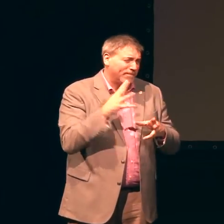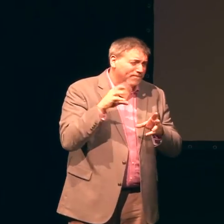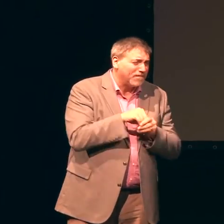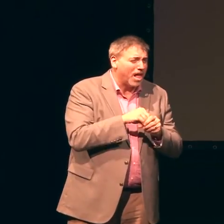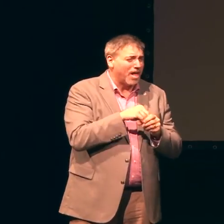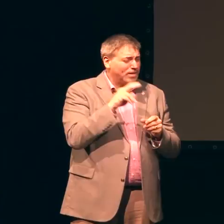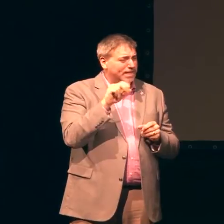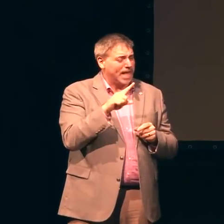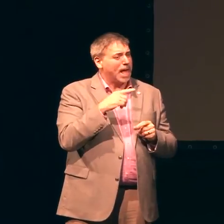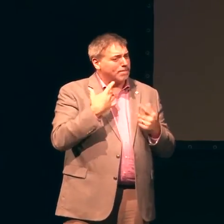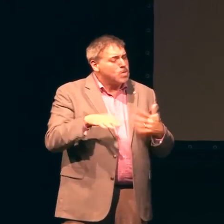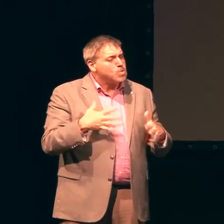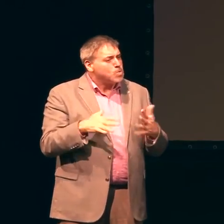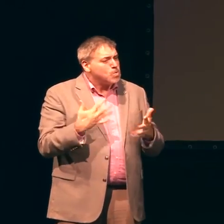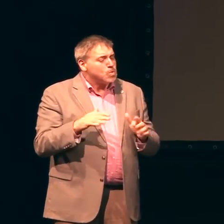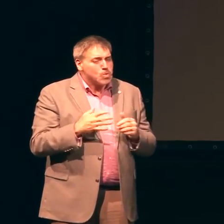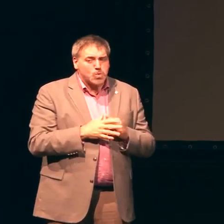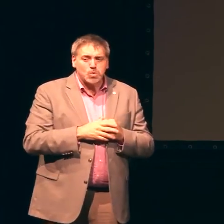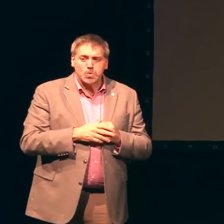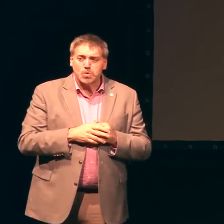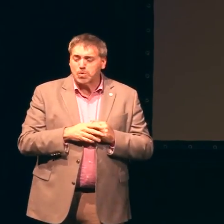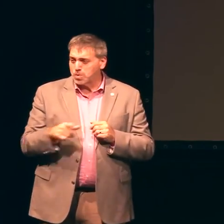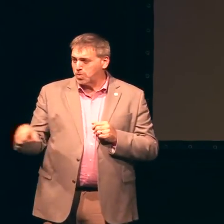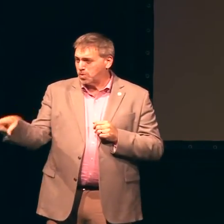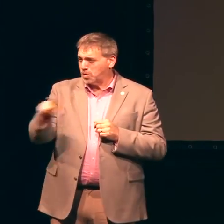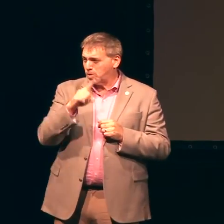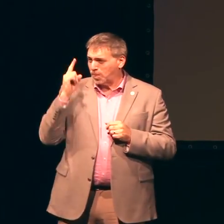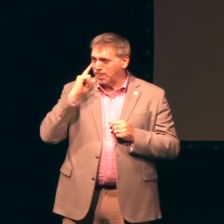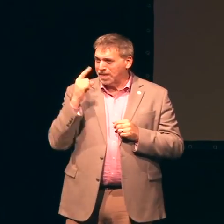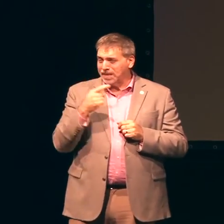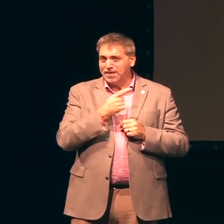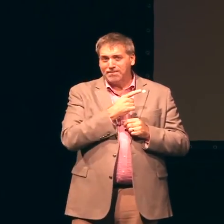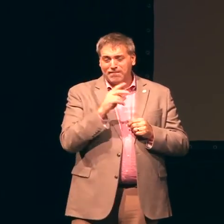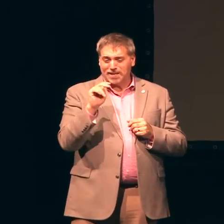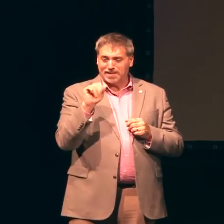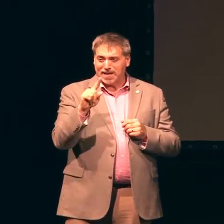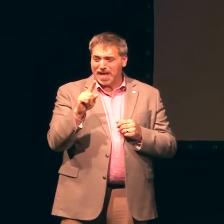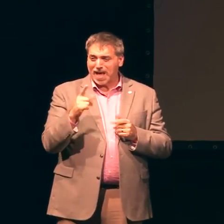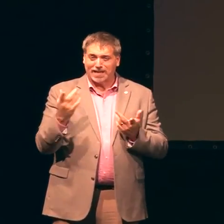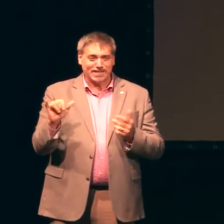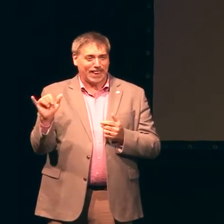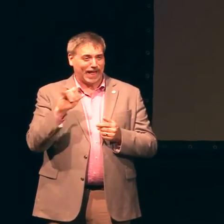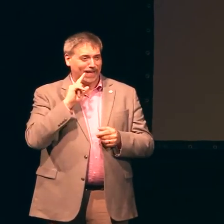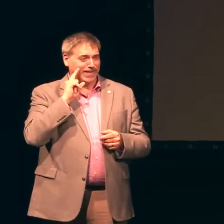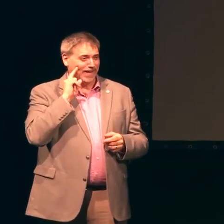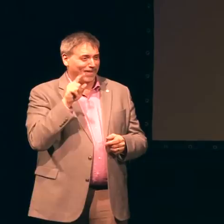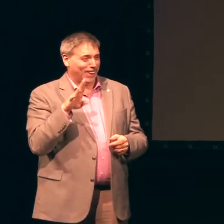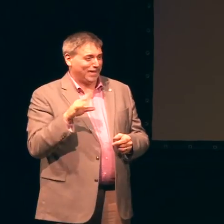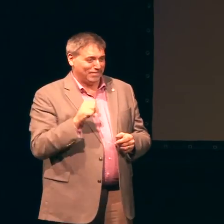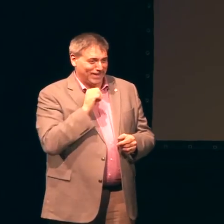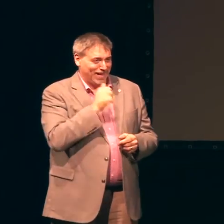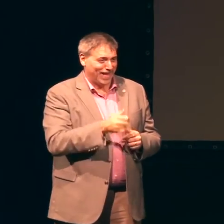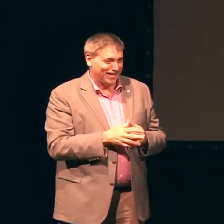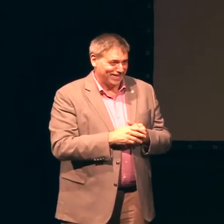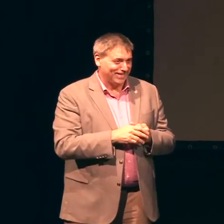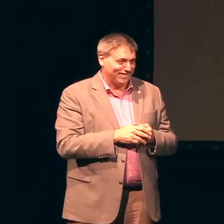and since then it's been such a pleasure for me to be involved. If you think it's like a Deaf